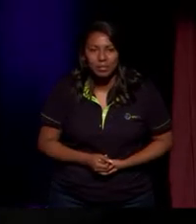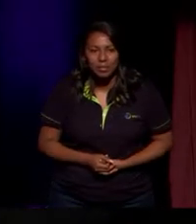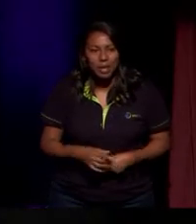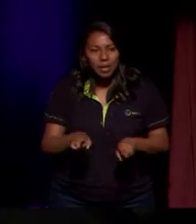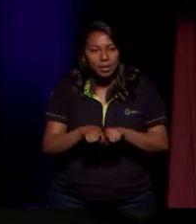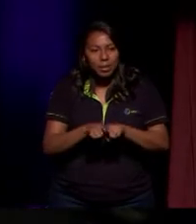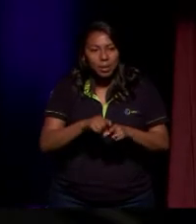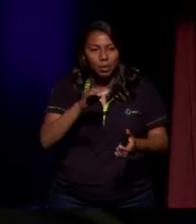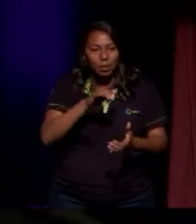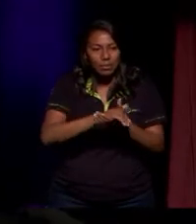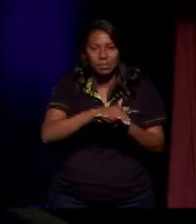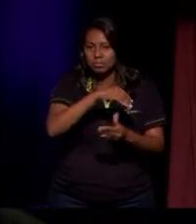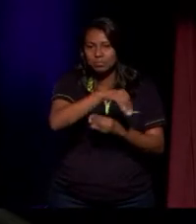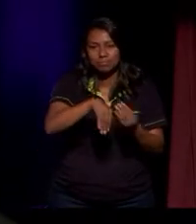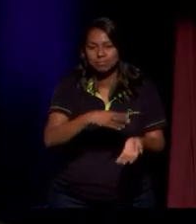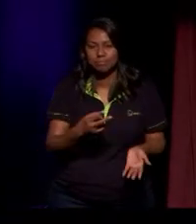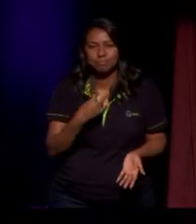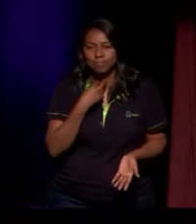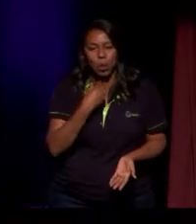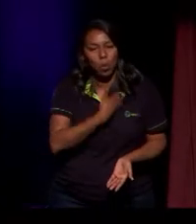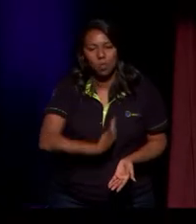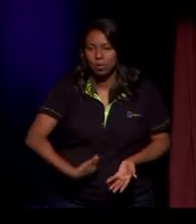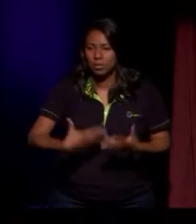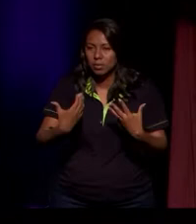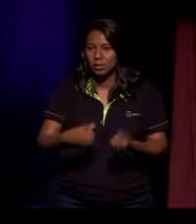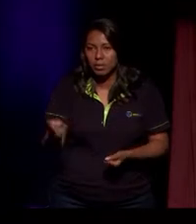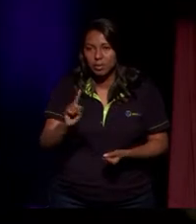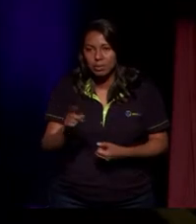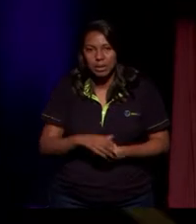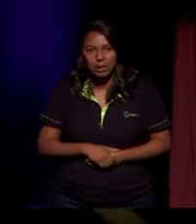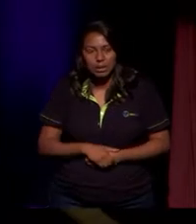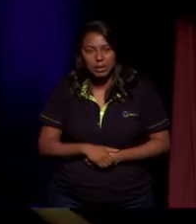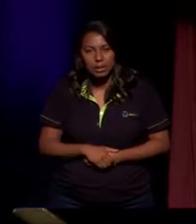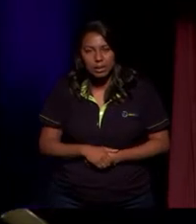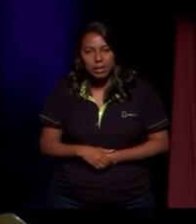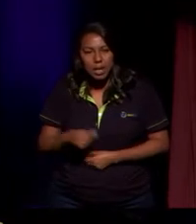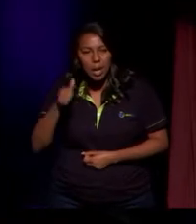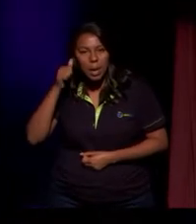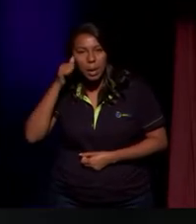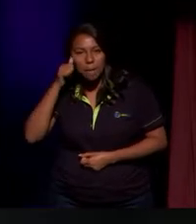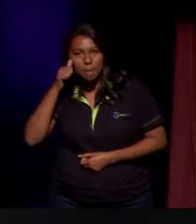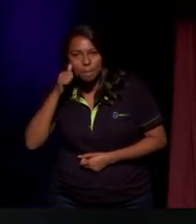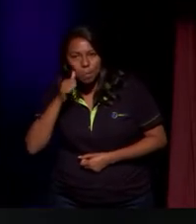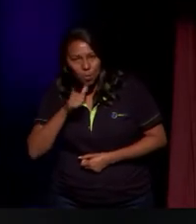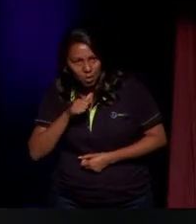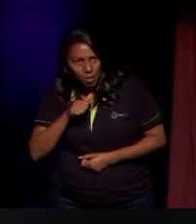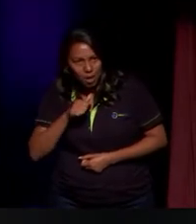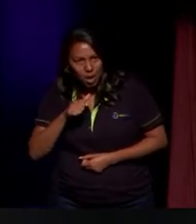is not recognized by the government. So a Muslim cannot marry a Christian. What they do?